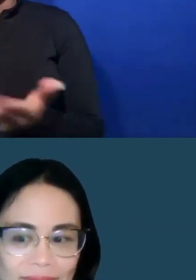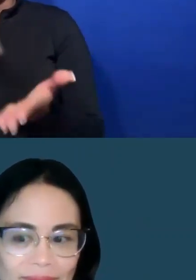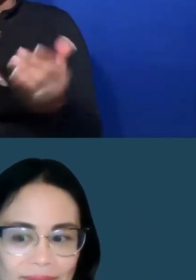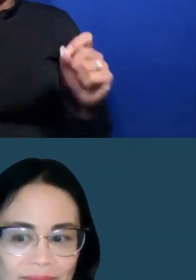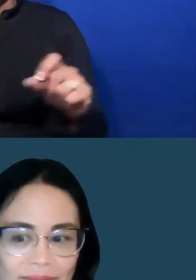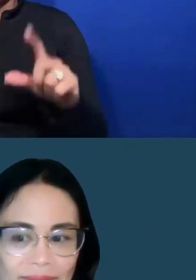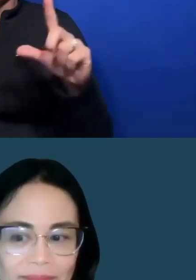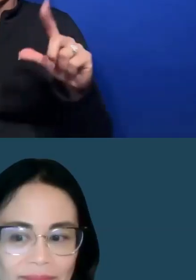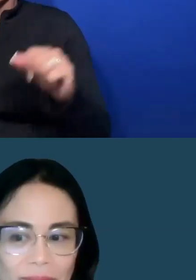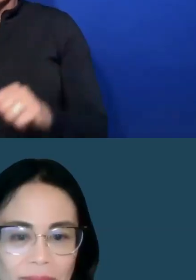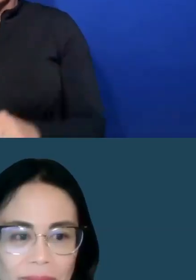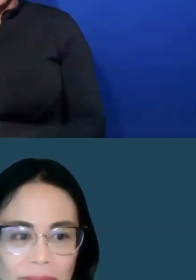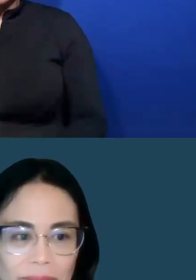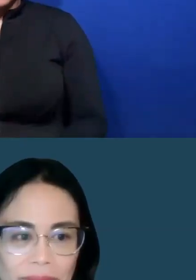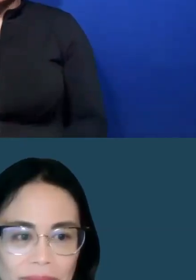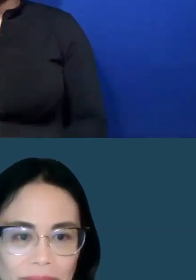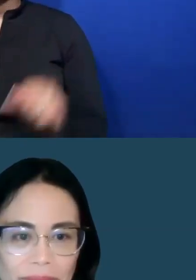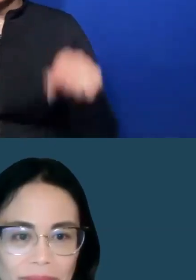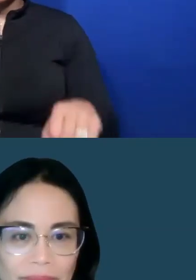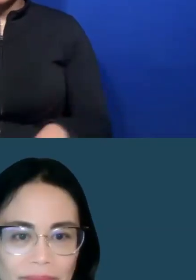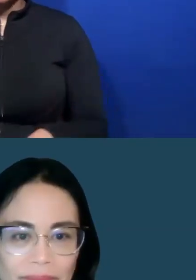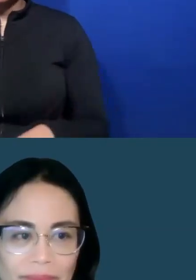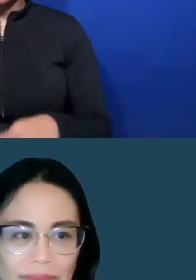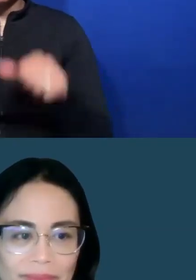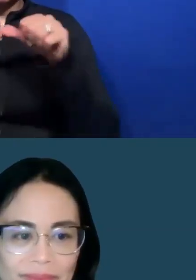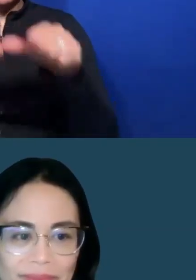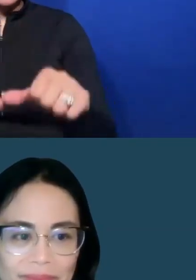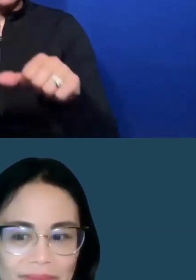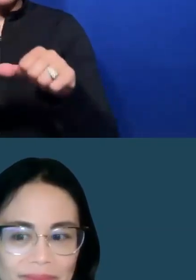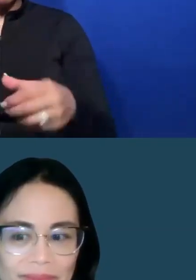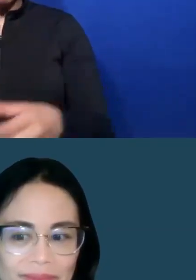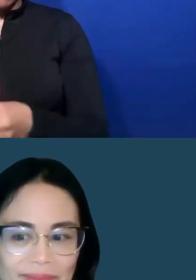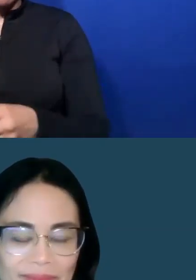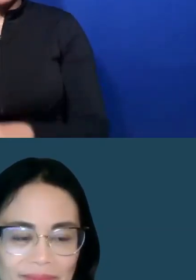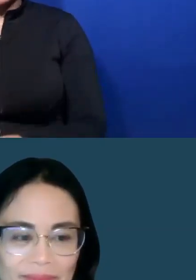And, you can also stay involved with DRC. We can follow up with you.